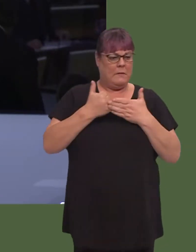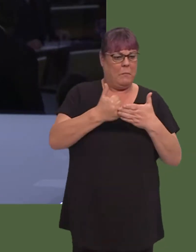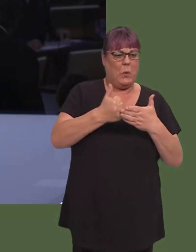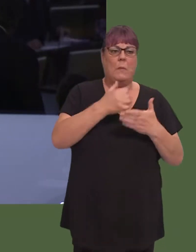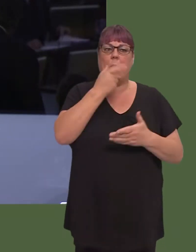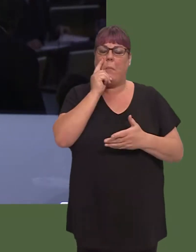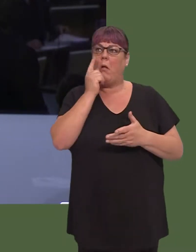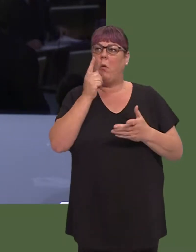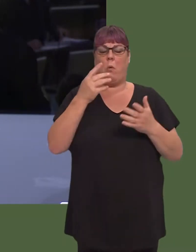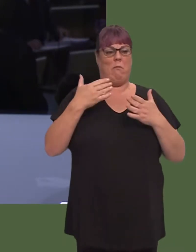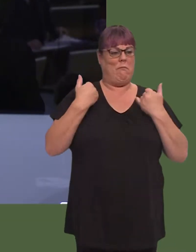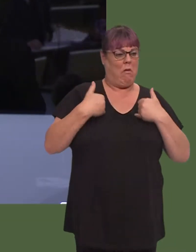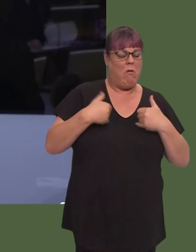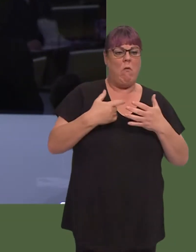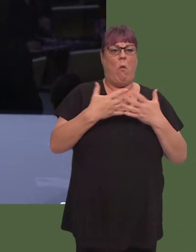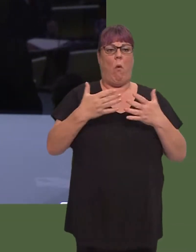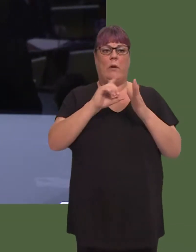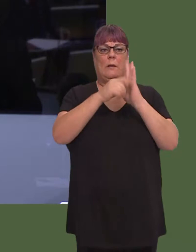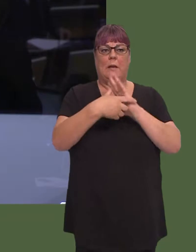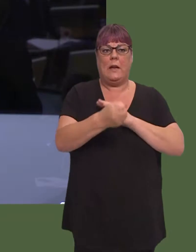will agree that the continuing uncertainty over Brexit is having a massive impact on